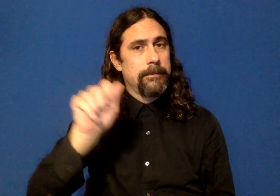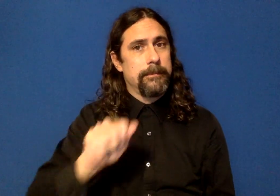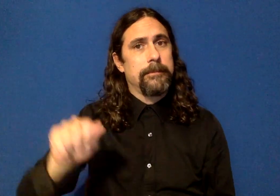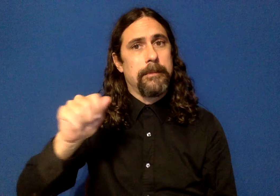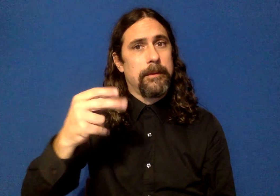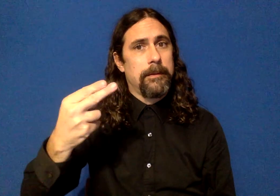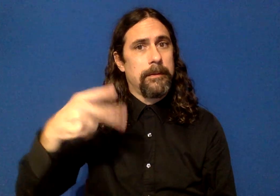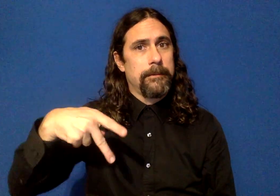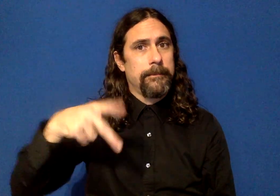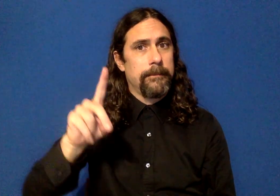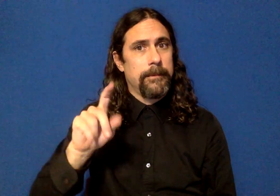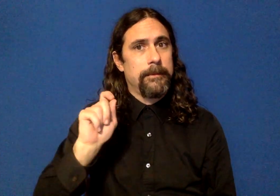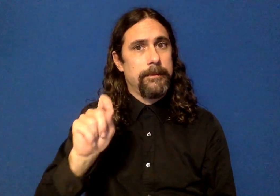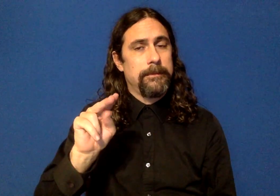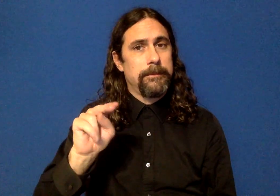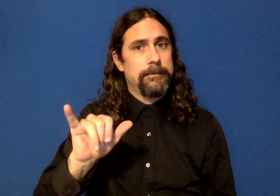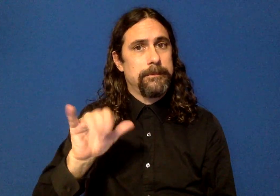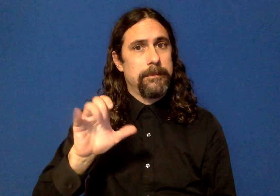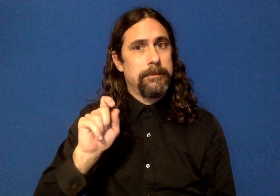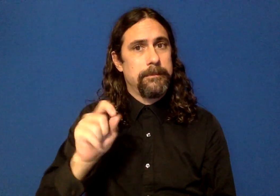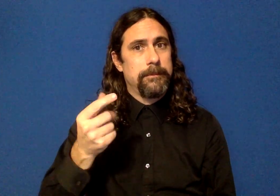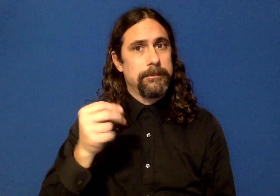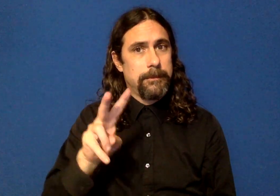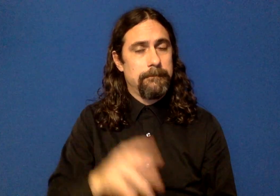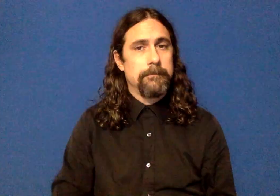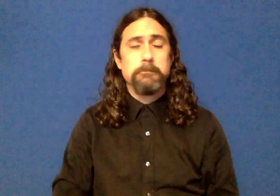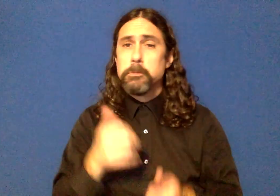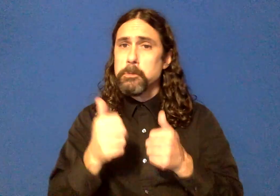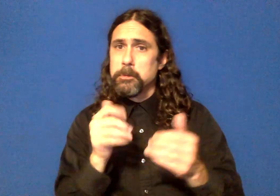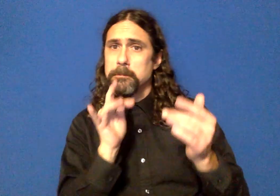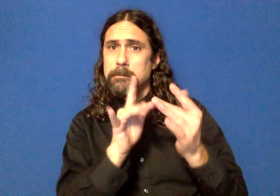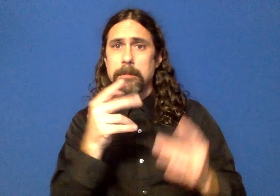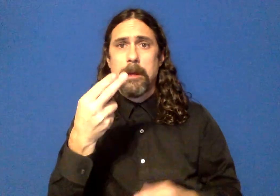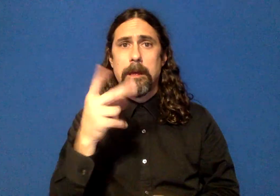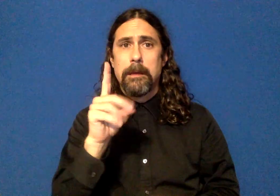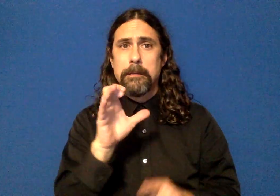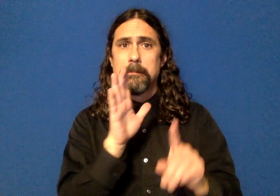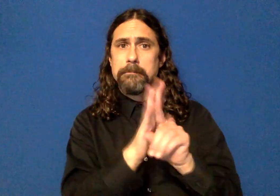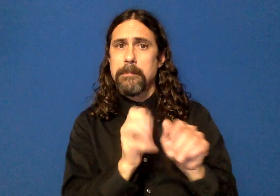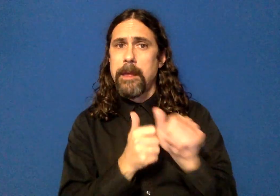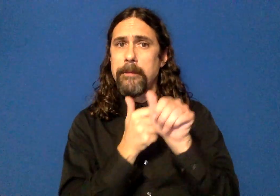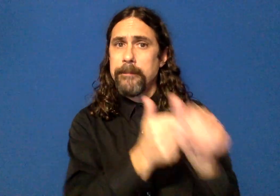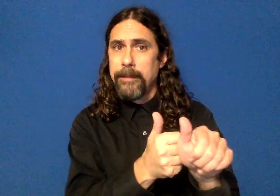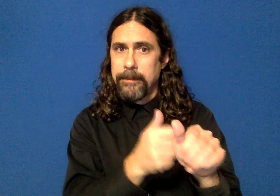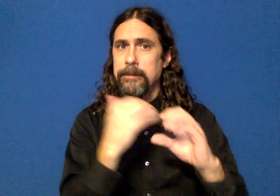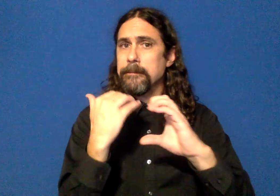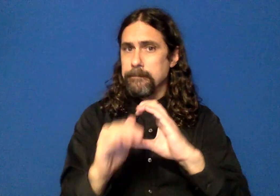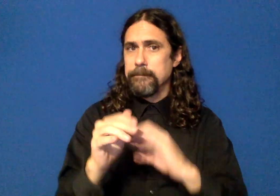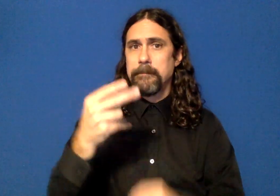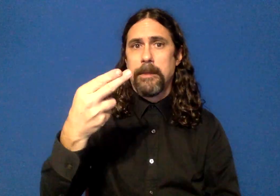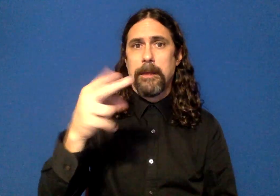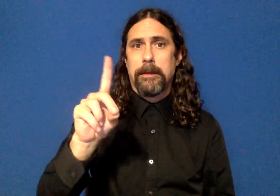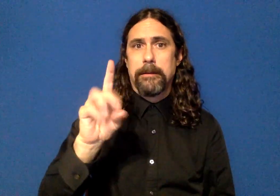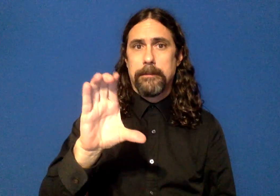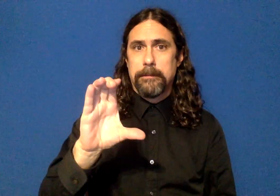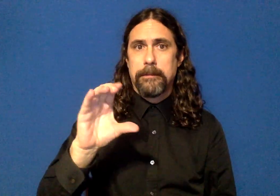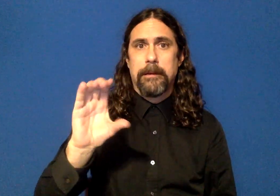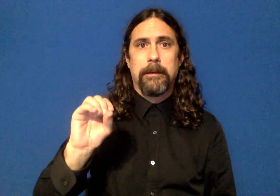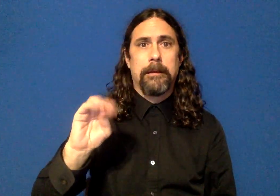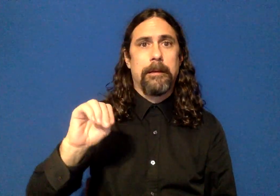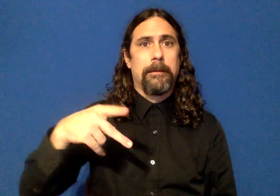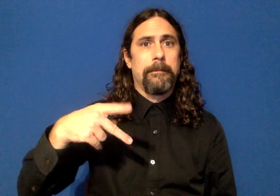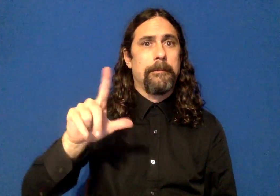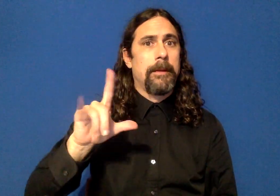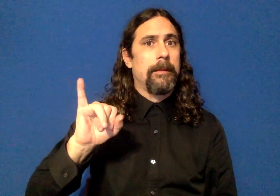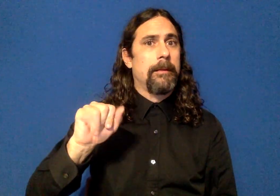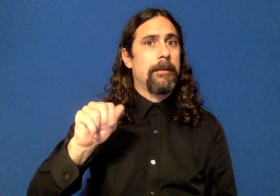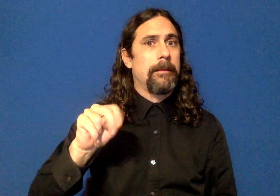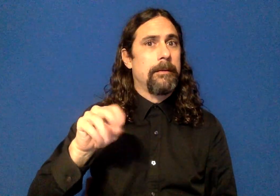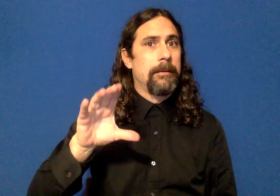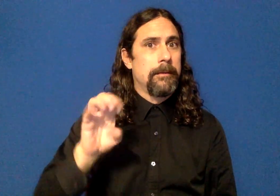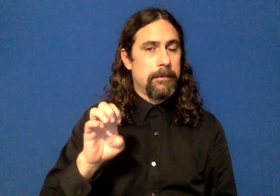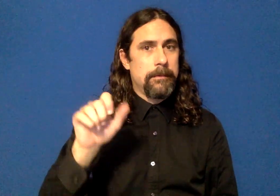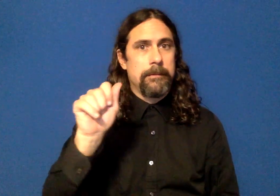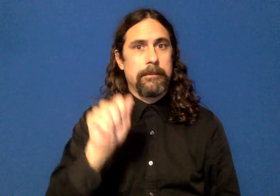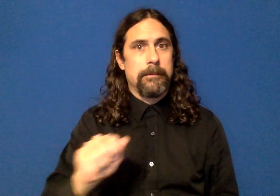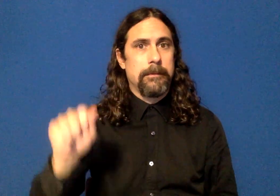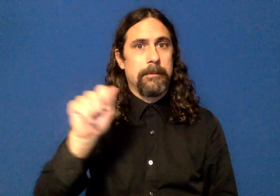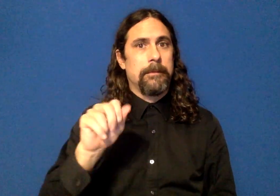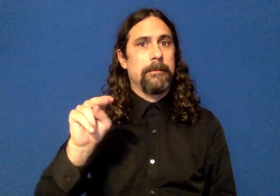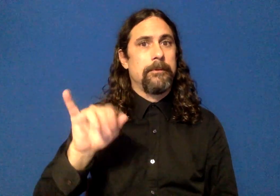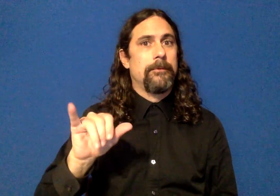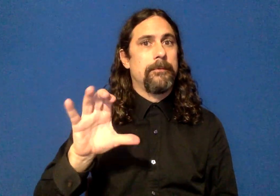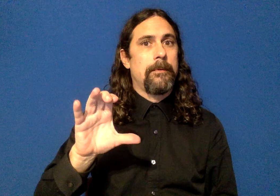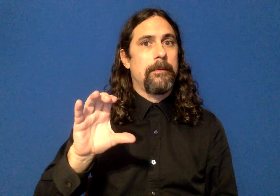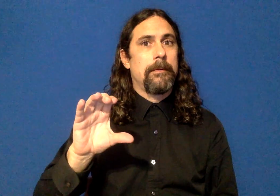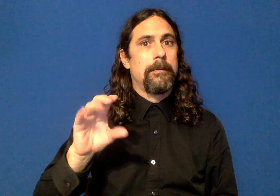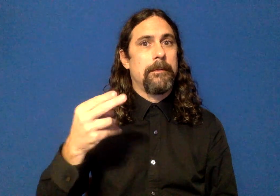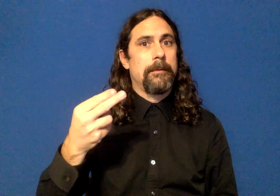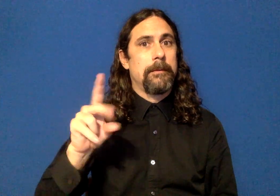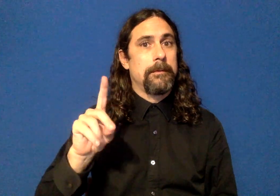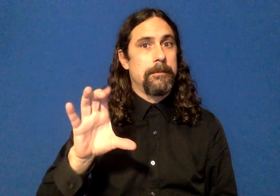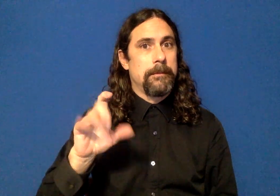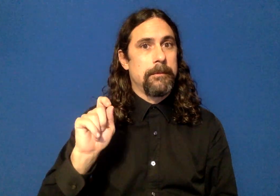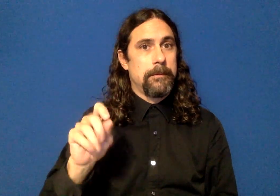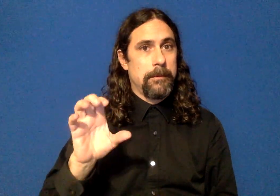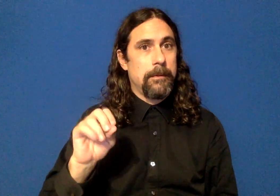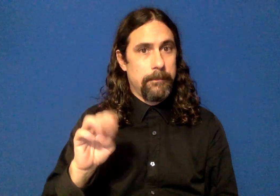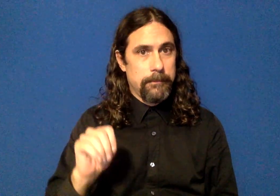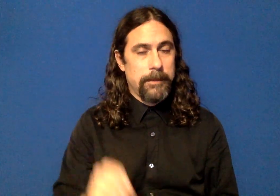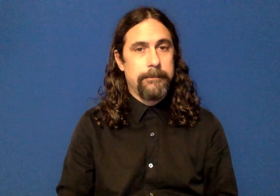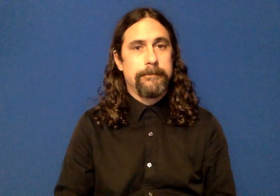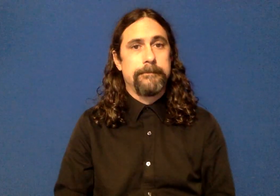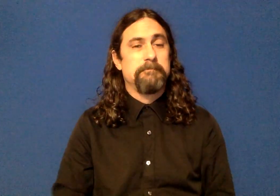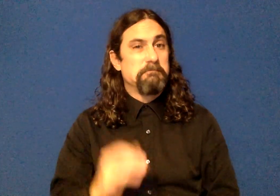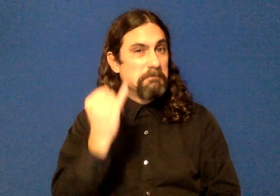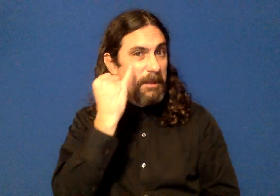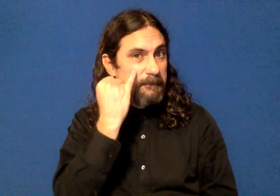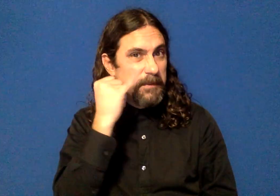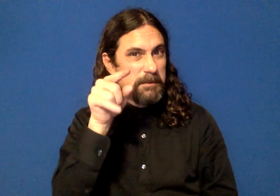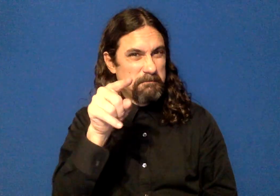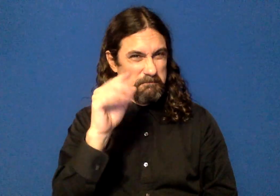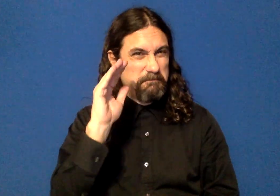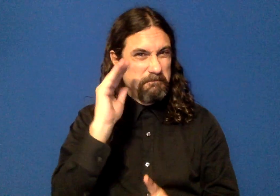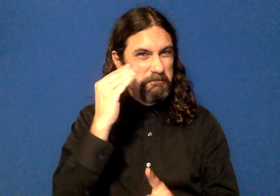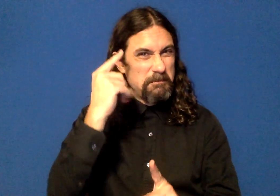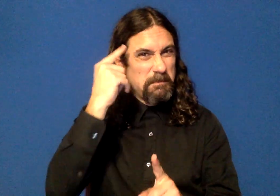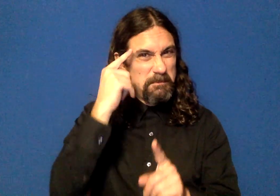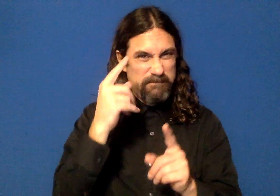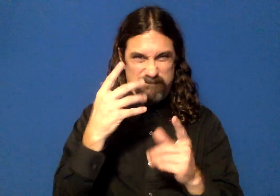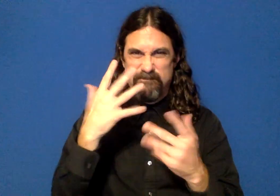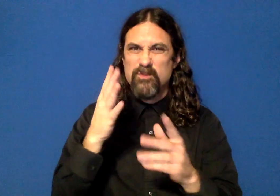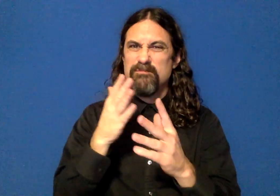or HDC compliance at hdccompliance@nychdc.com If you believe you have experienced